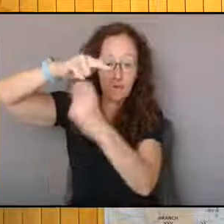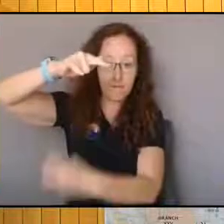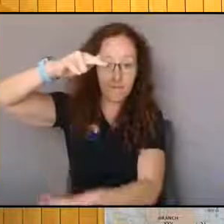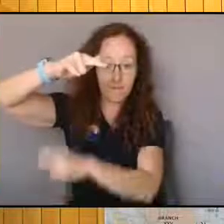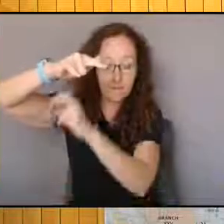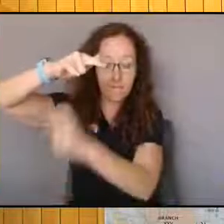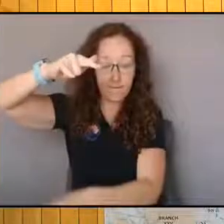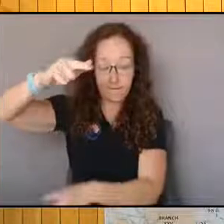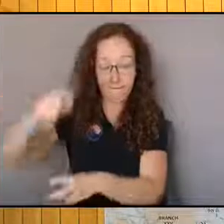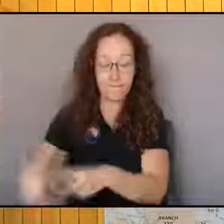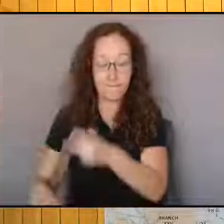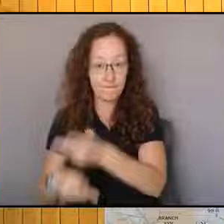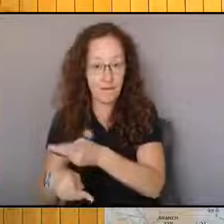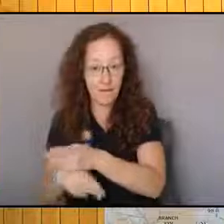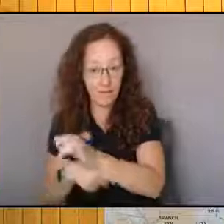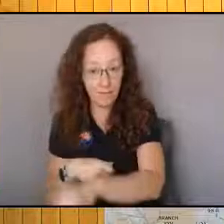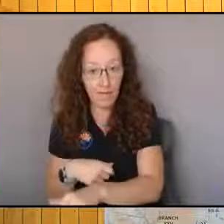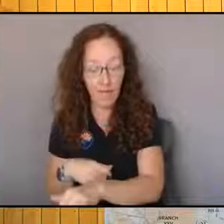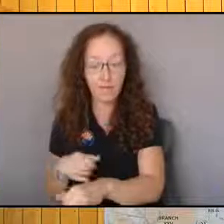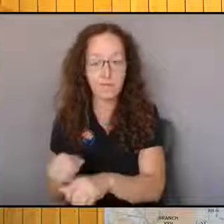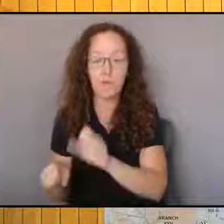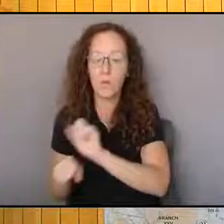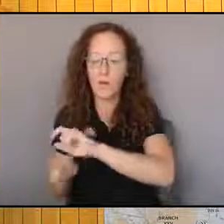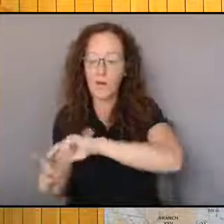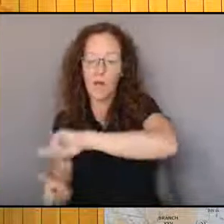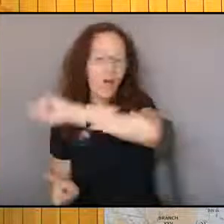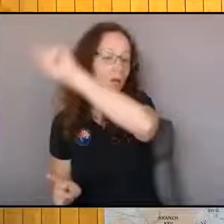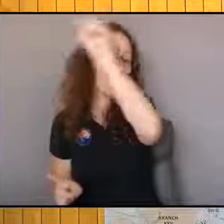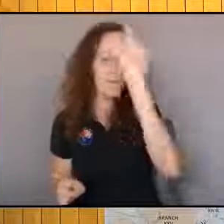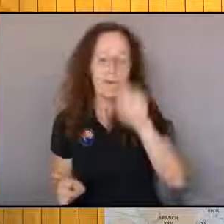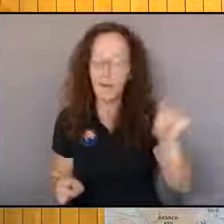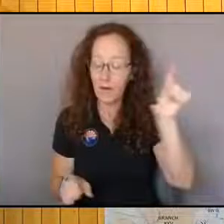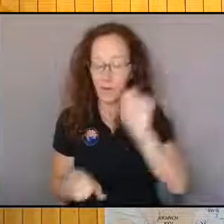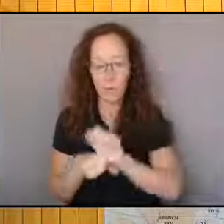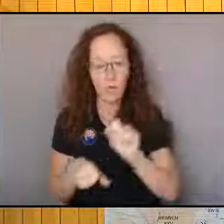OF FIRE AND ALL THE WORK BEING DONE AROUND THE